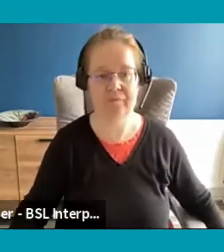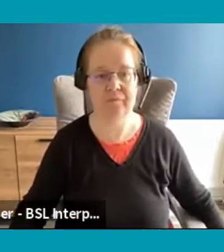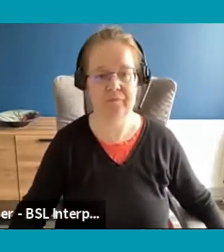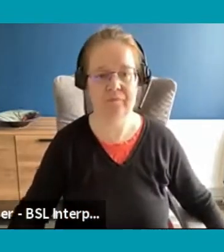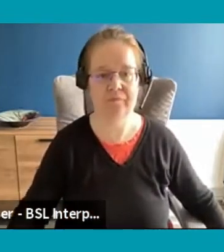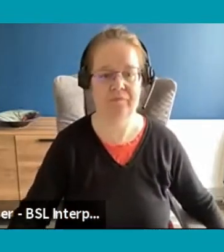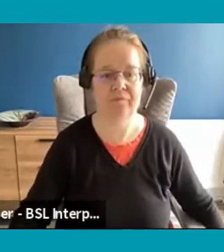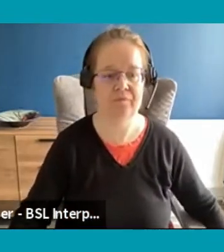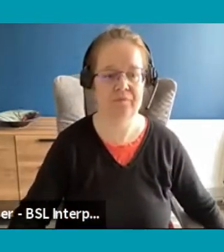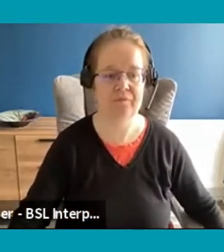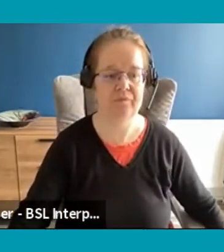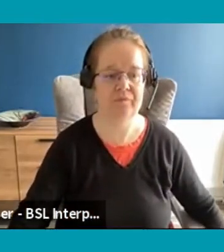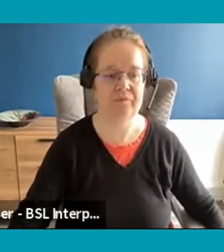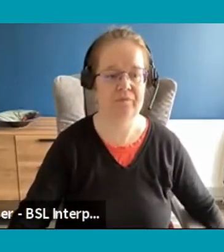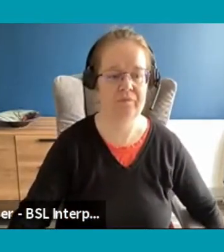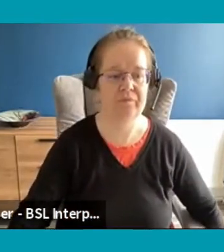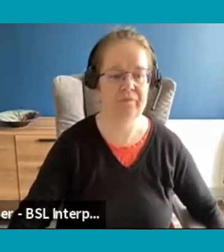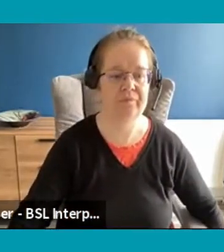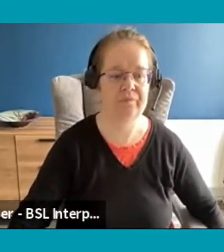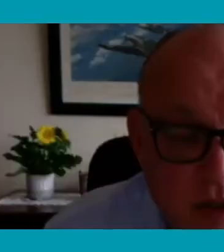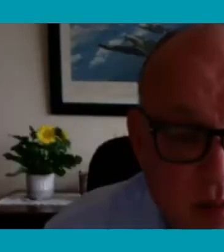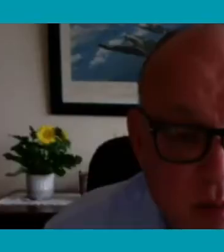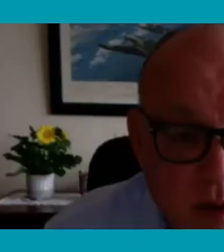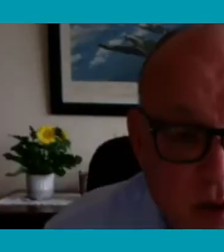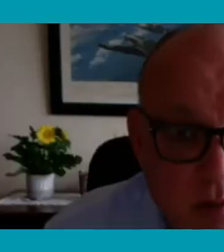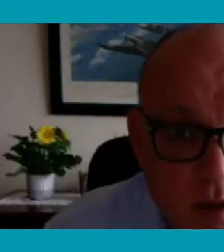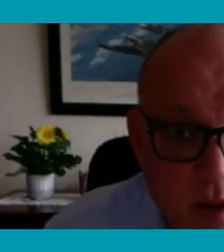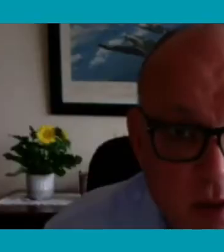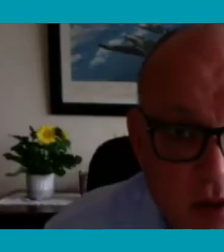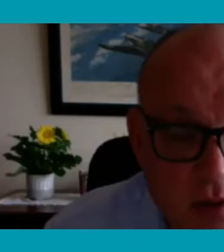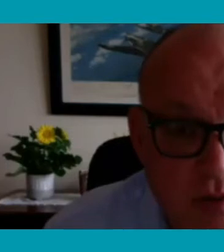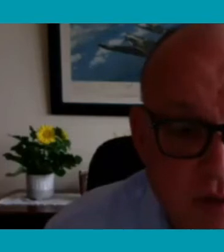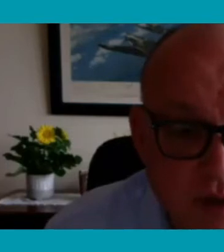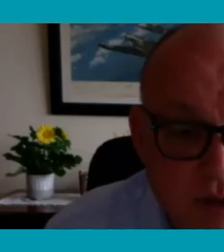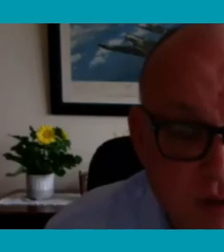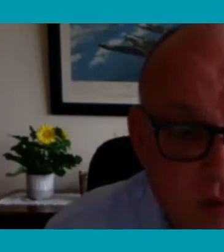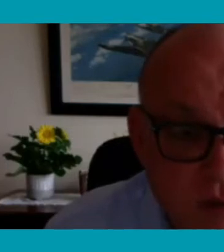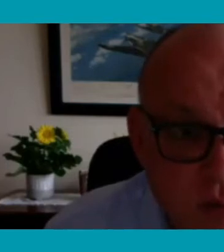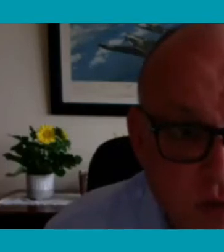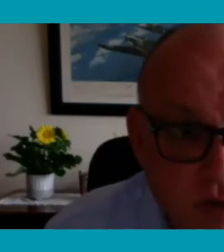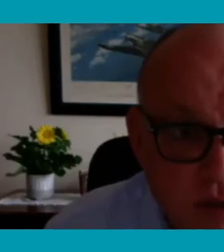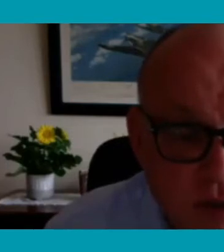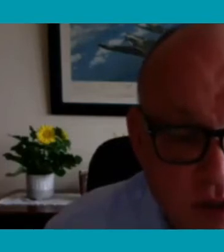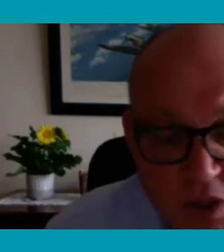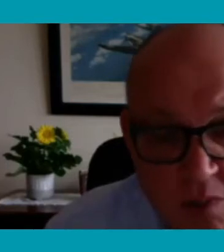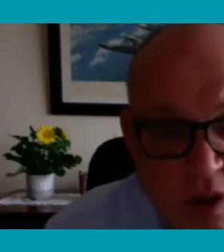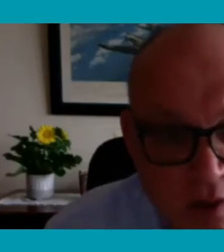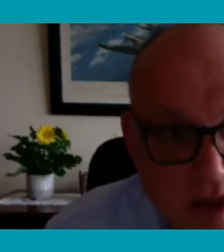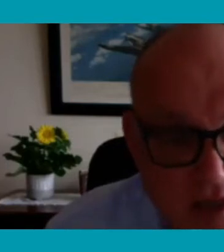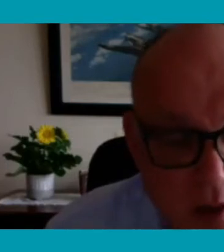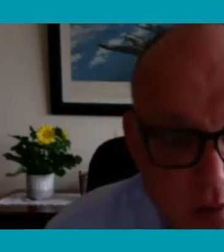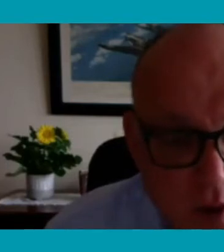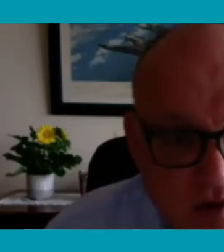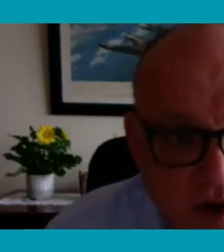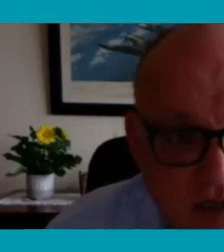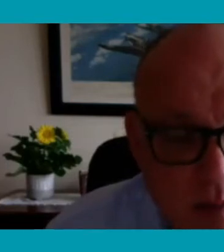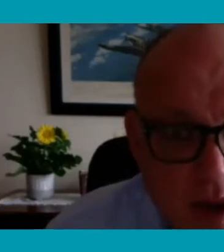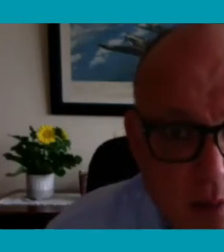journey to recruit more of our DPD Inspire students who typically supported internship, but I know that's not what today so bad.